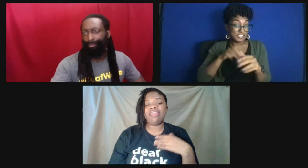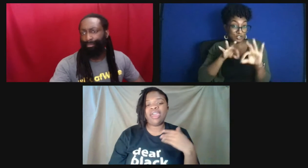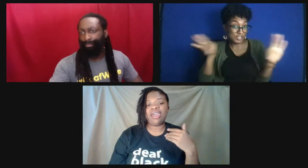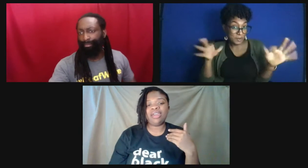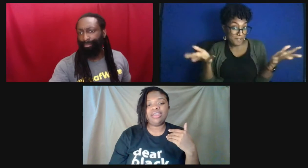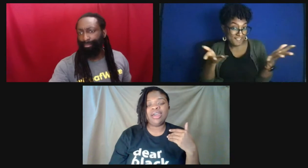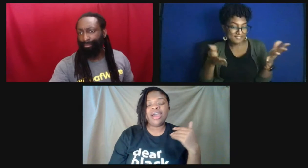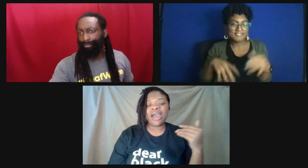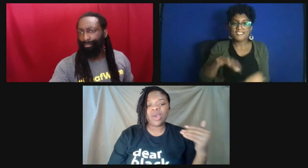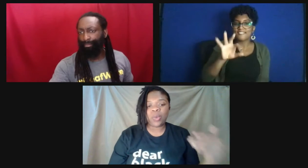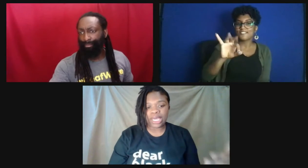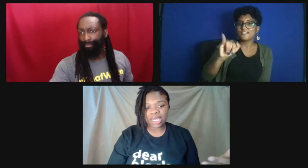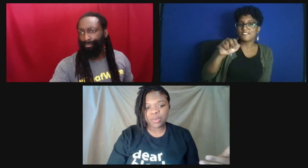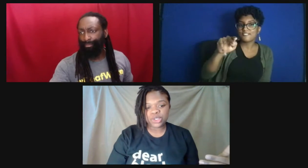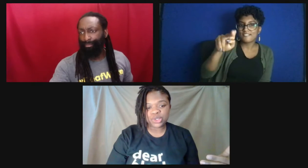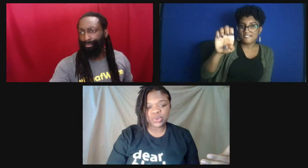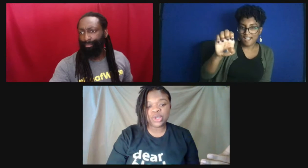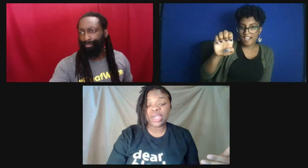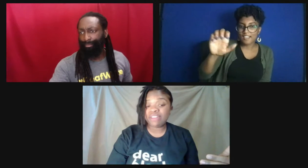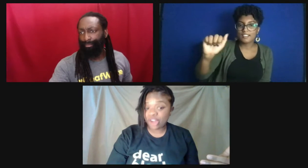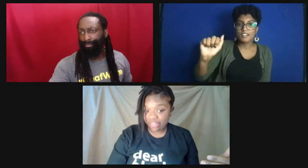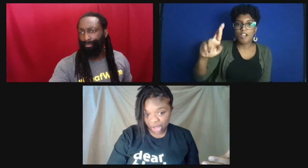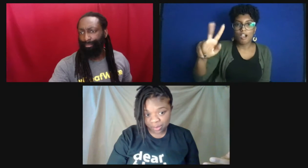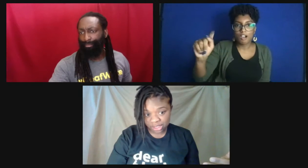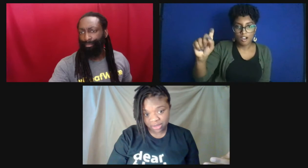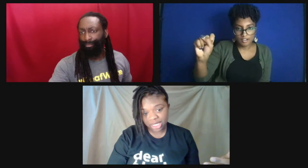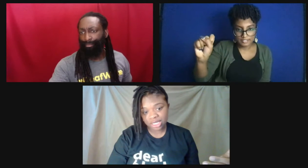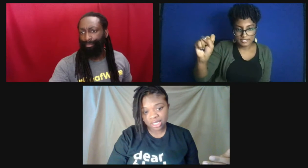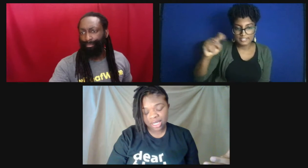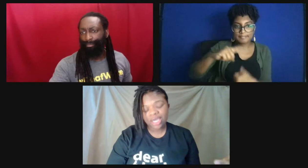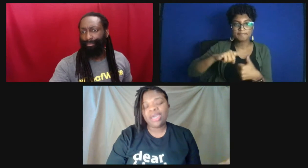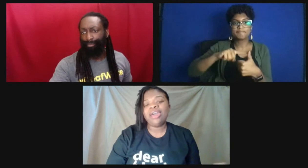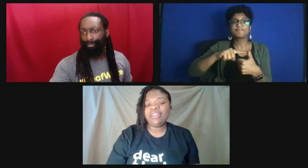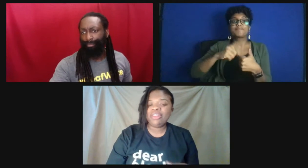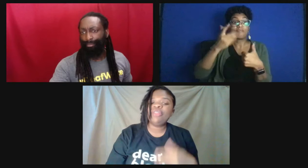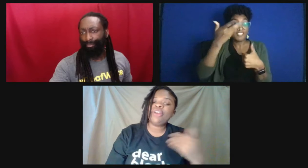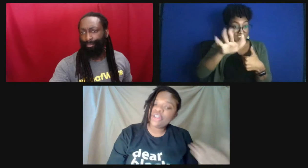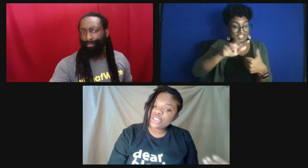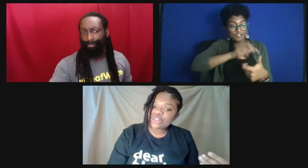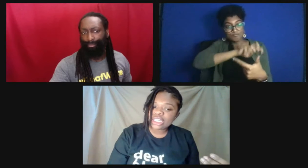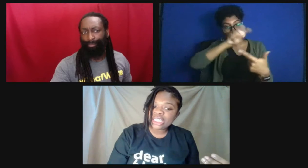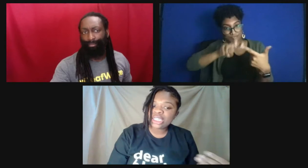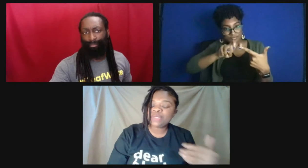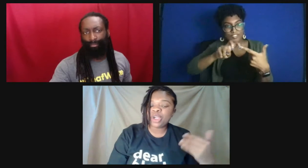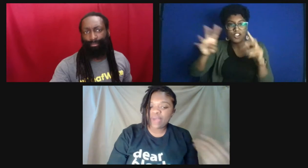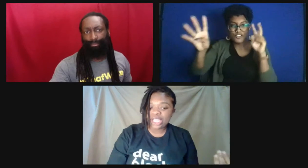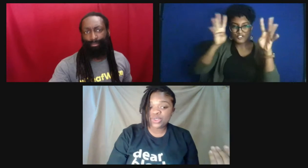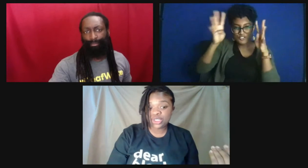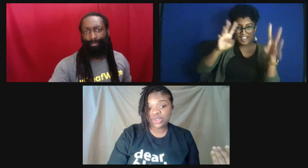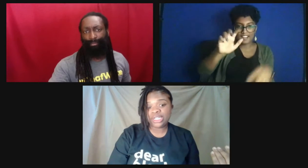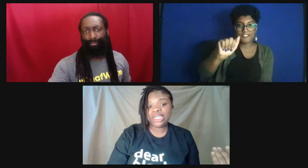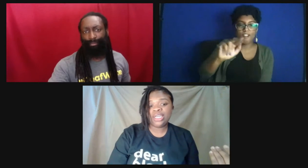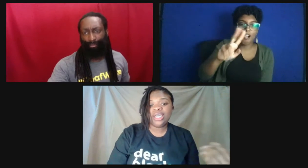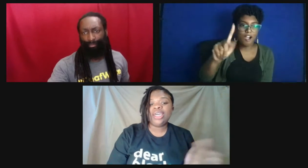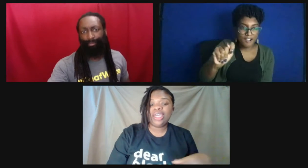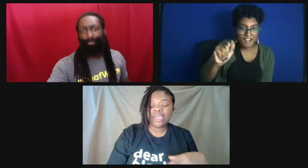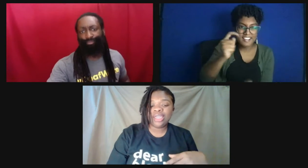and then I went and pursued a Creative Art Therapy Degree and then the third degree is my graduate degree